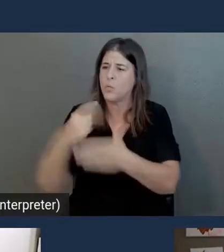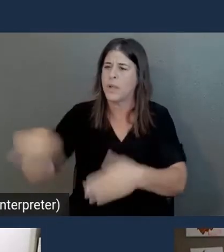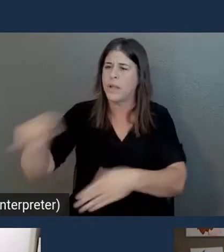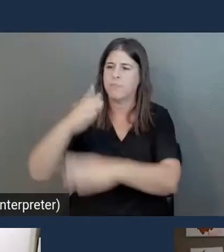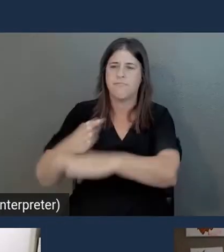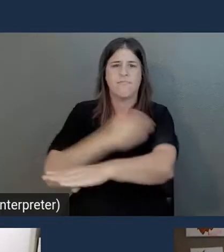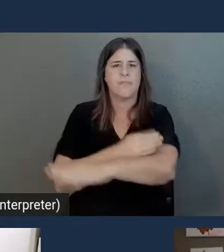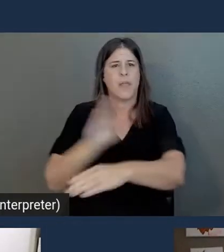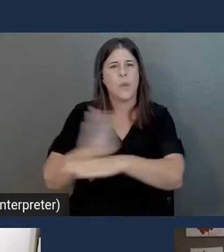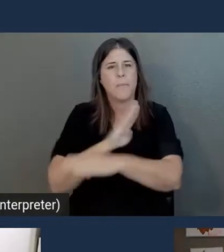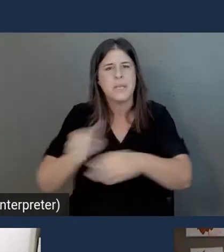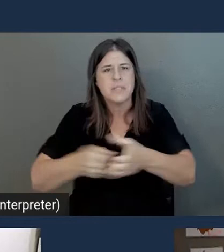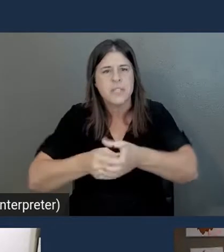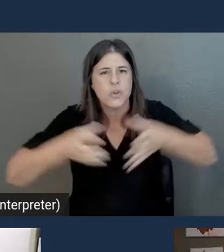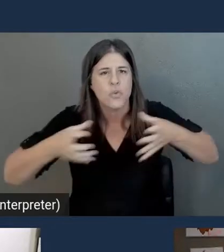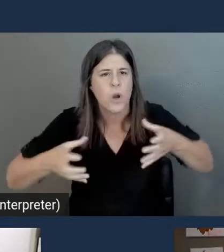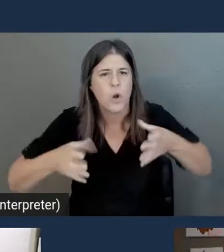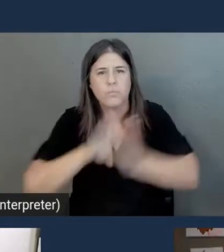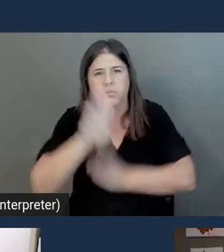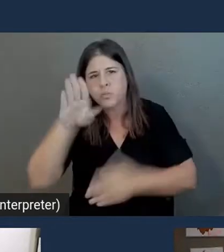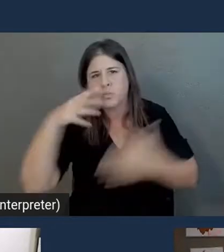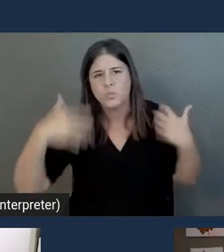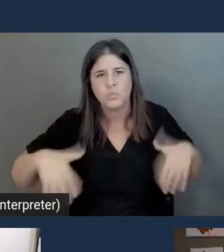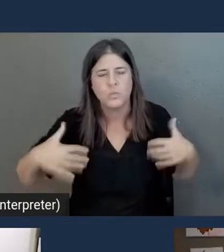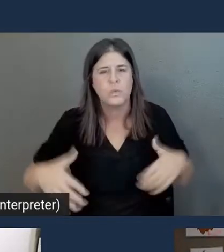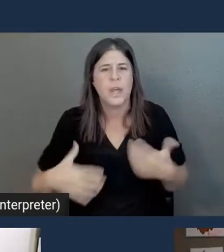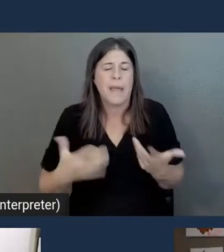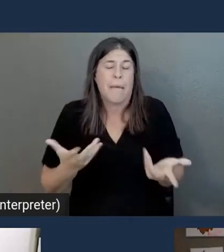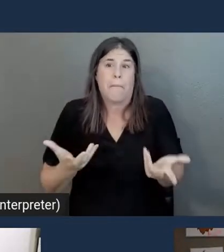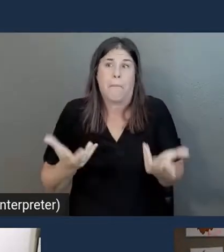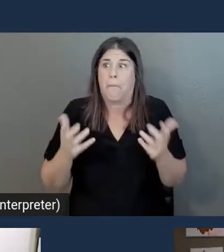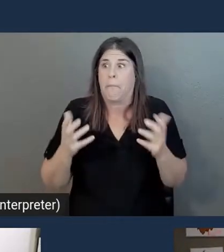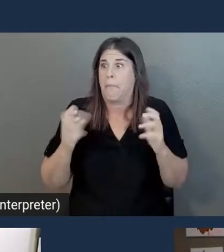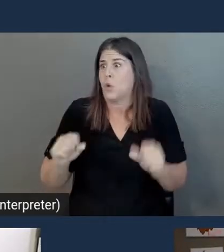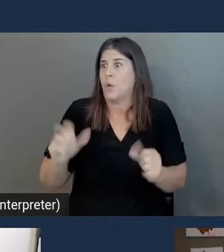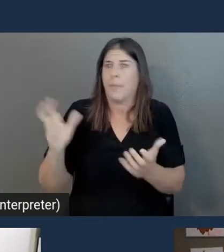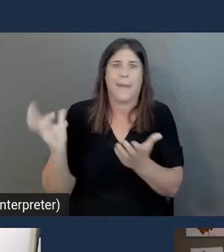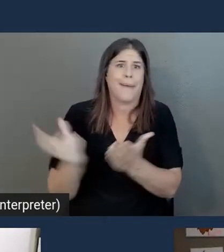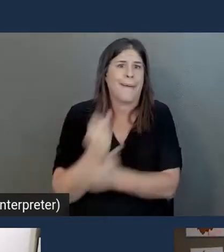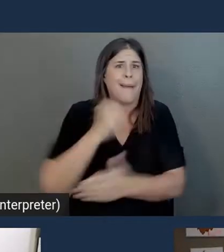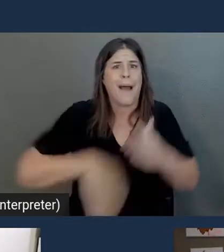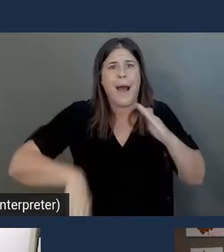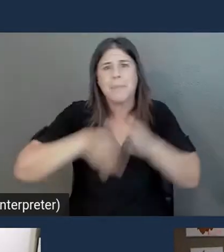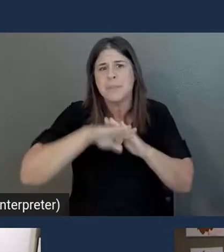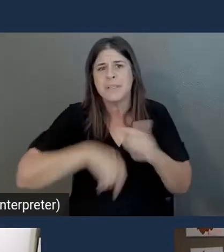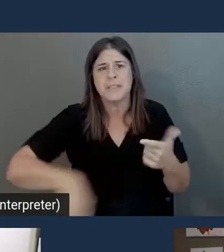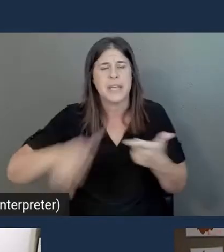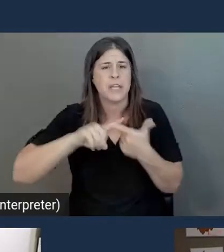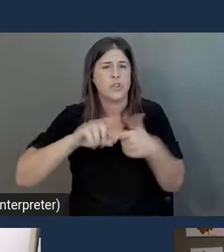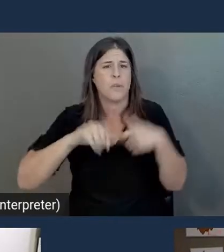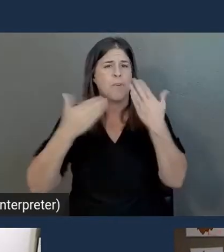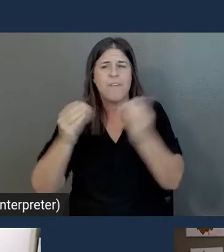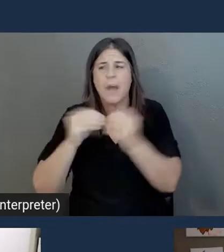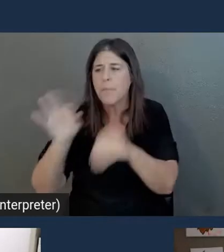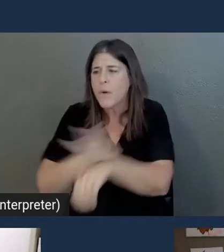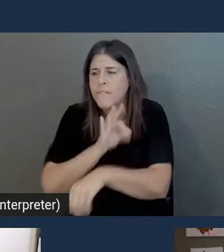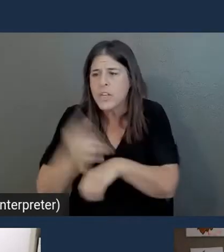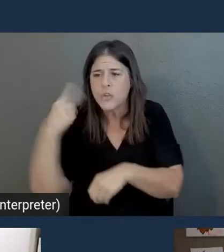And I'm talking about, it could be optimizations. It could be given more features to the customers. It could be anything,